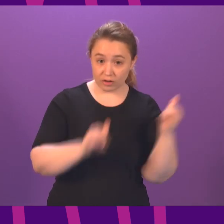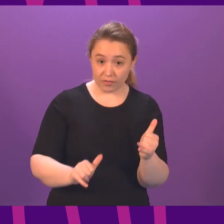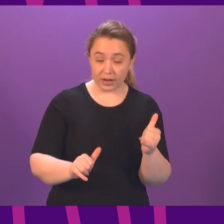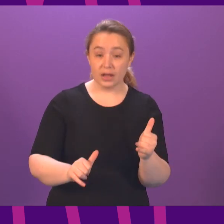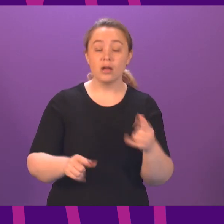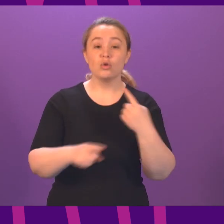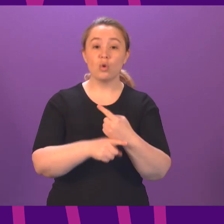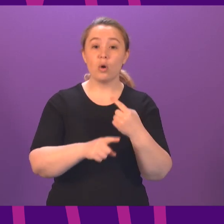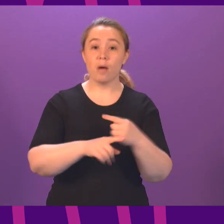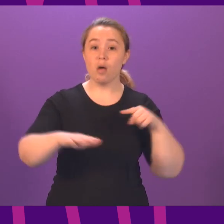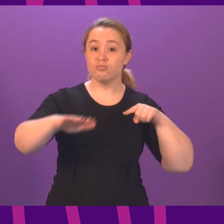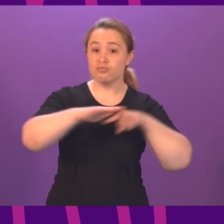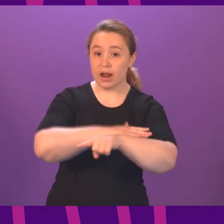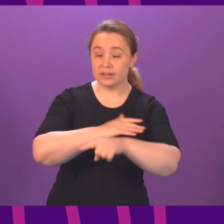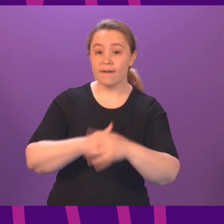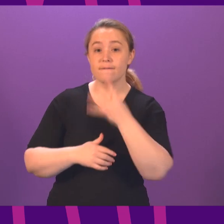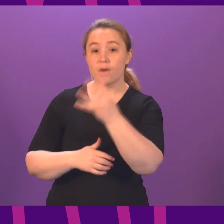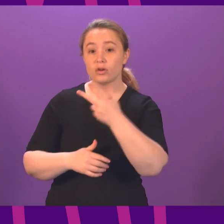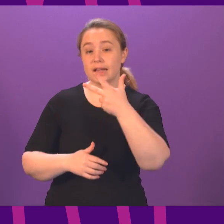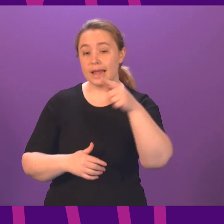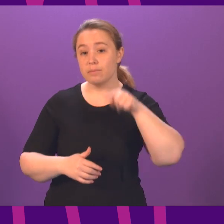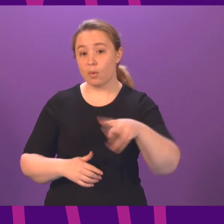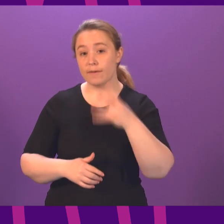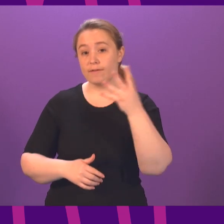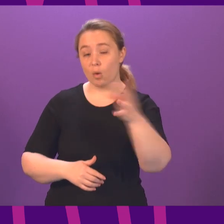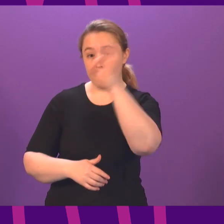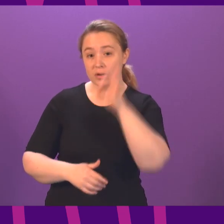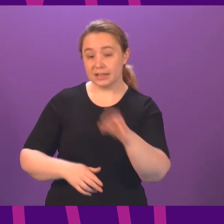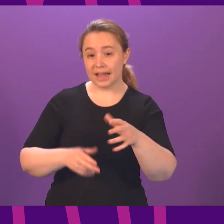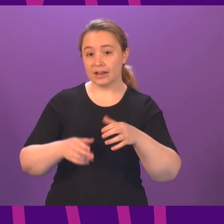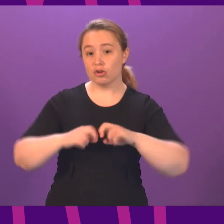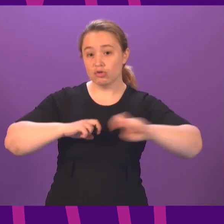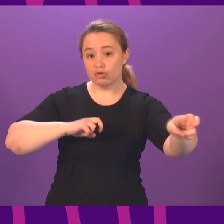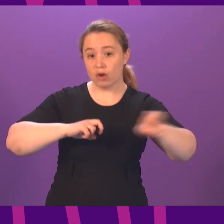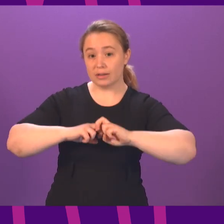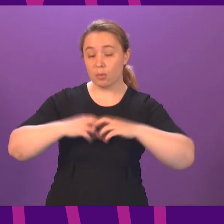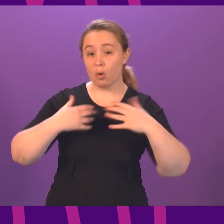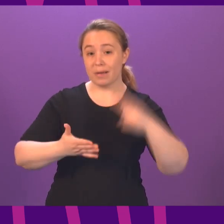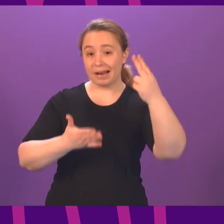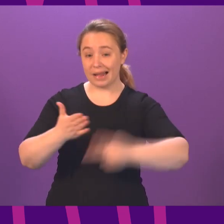almost half—48.4 per cent—had transport operations to deliver goods to the European